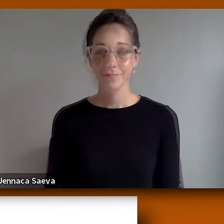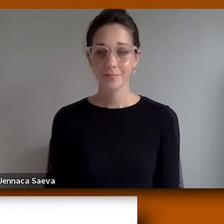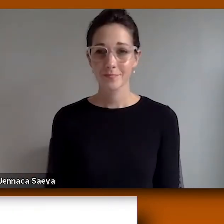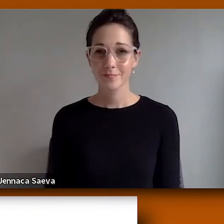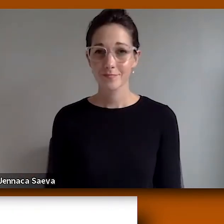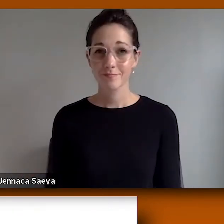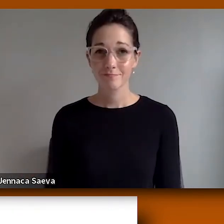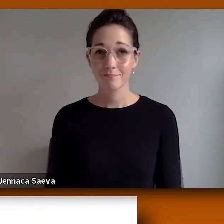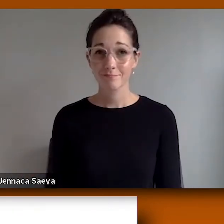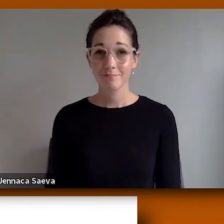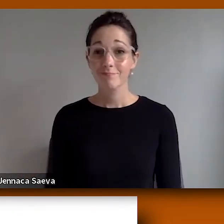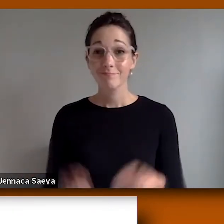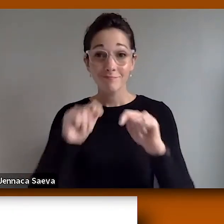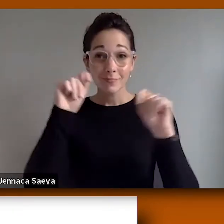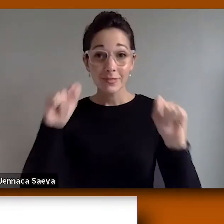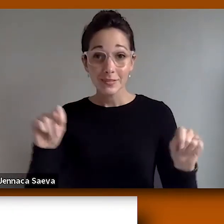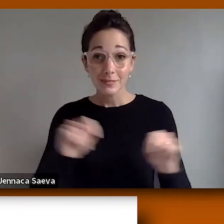And then once we have the template filled out